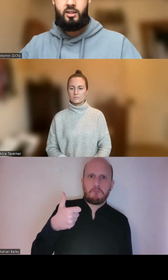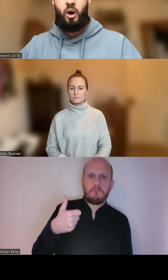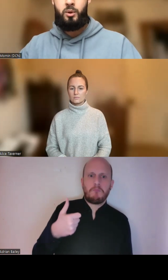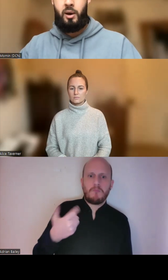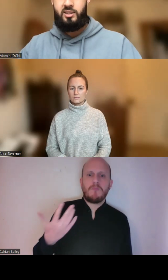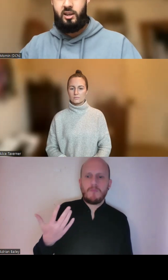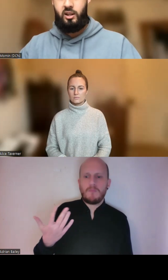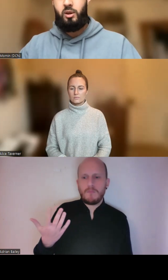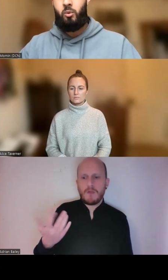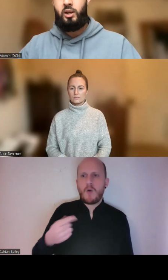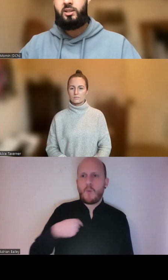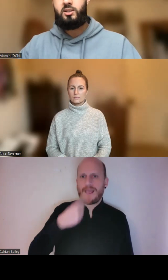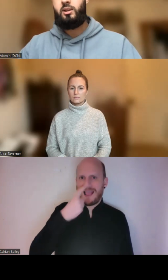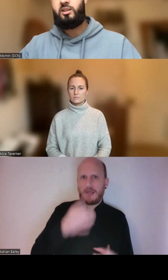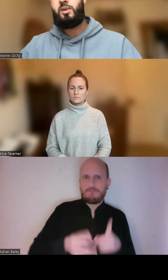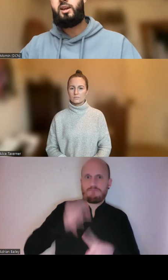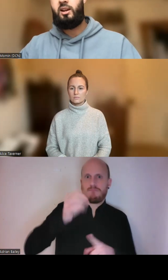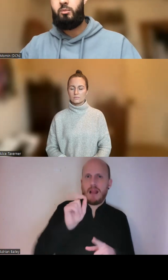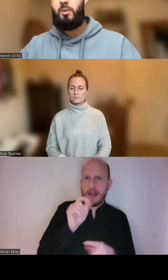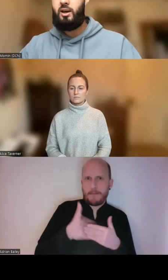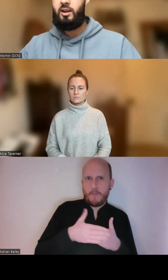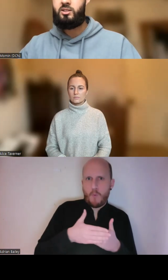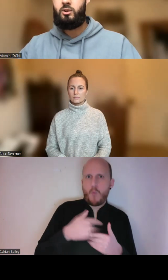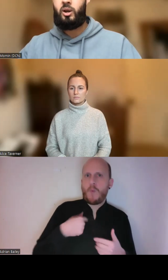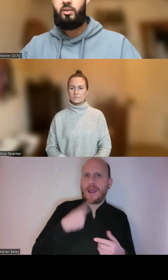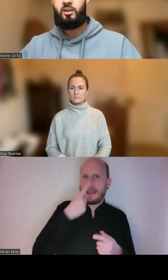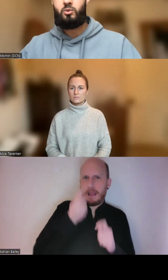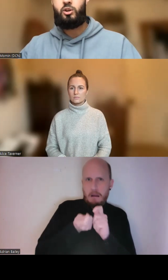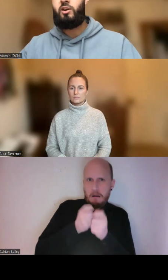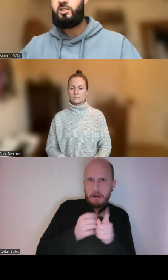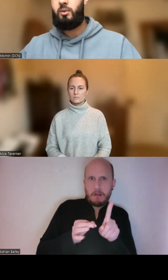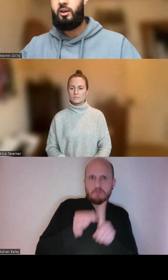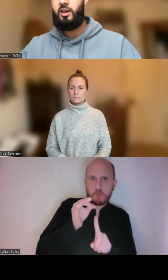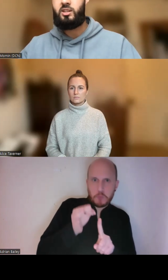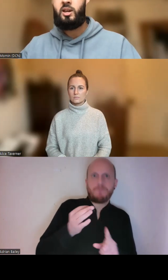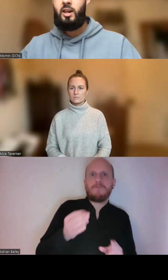Let's optimize it a little bit more, let's make it a little bit better, let's look at things which are very similar to this.